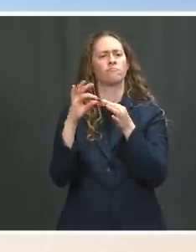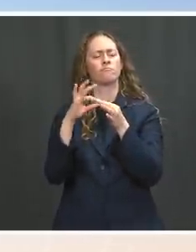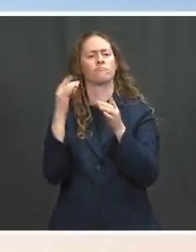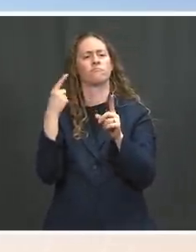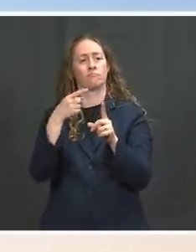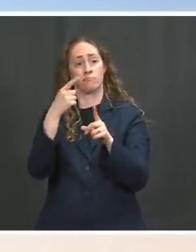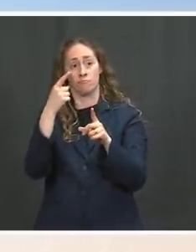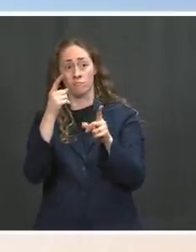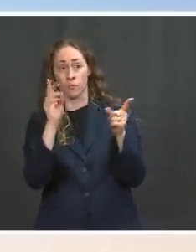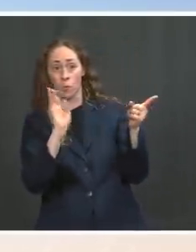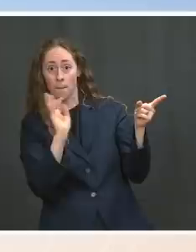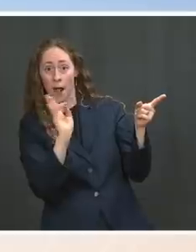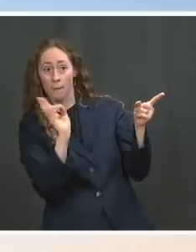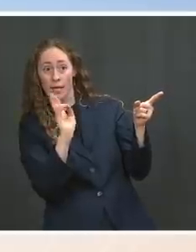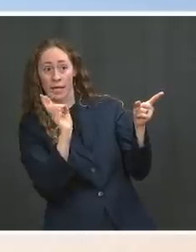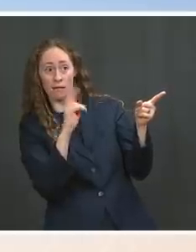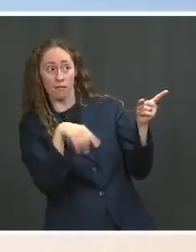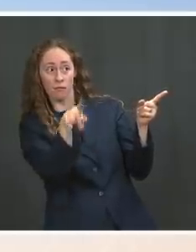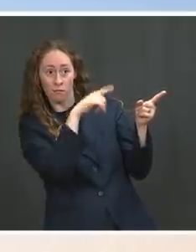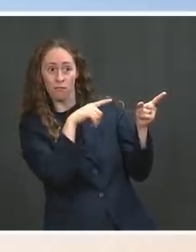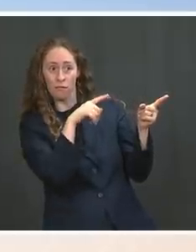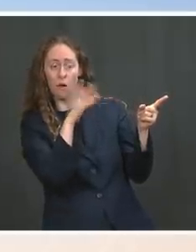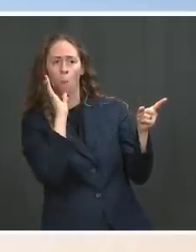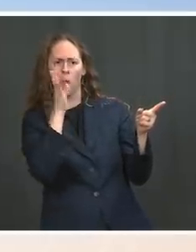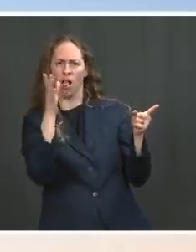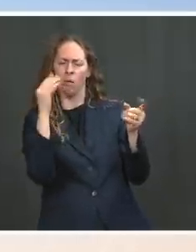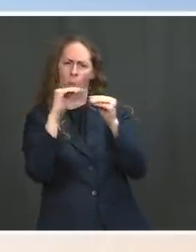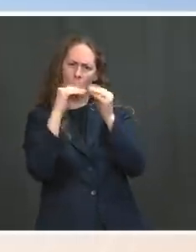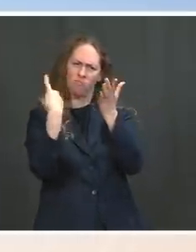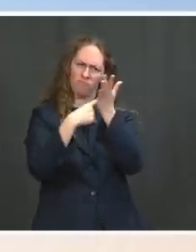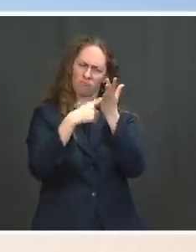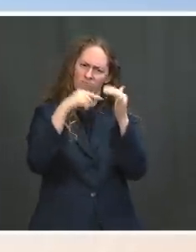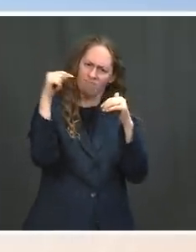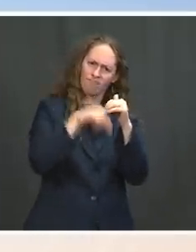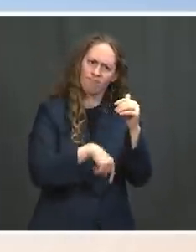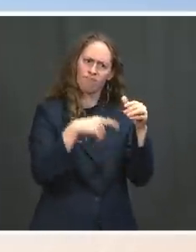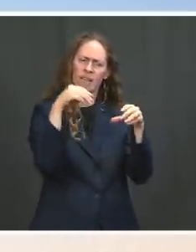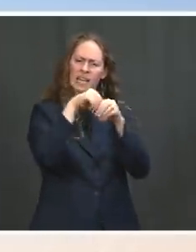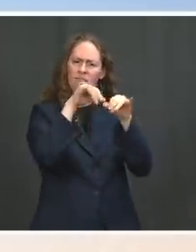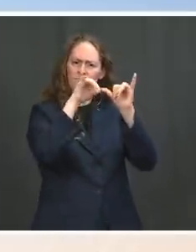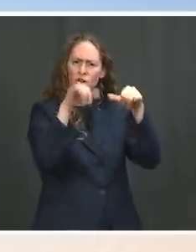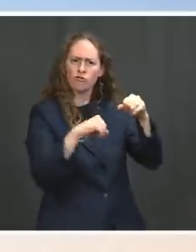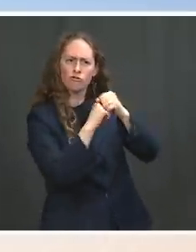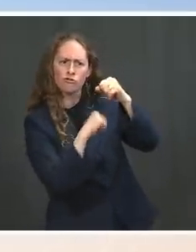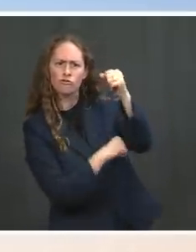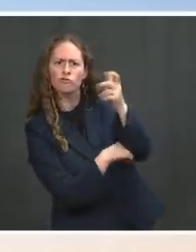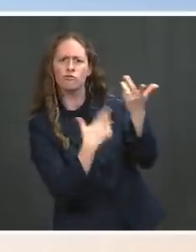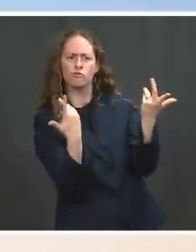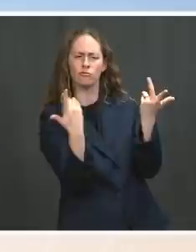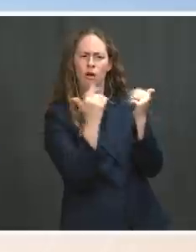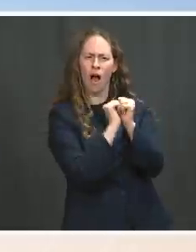to discuss exactly that: to discuss the counterproposal they put forward and where we can find some common ground.